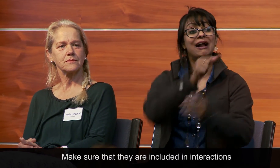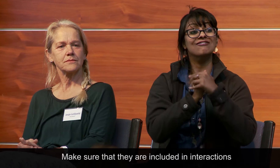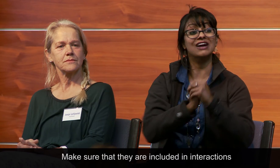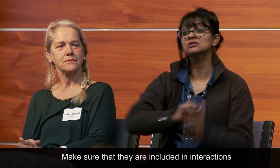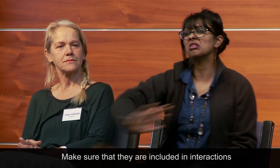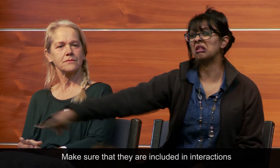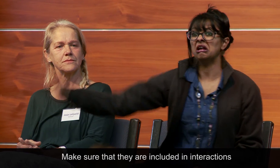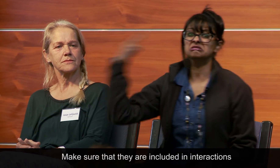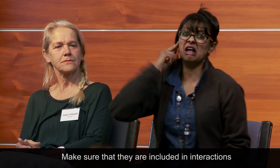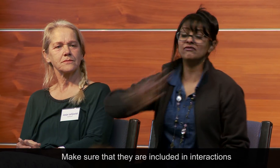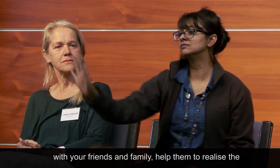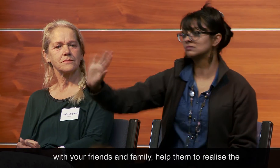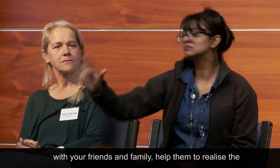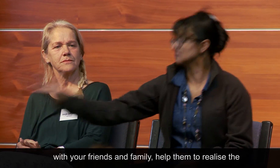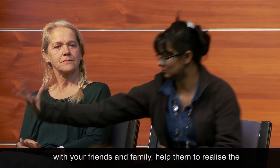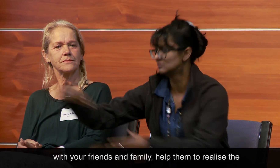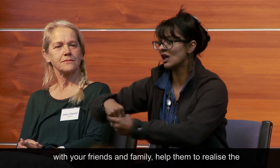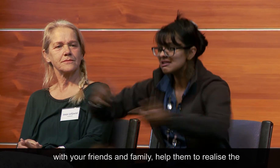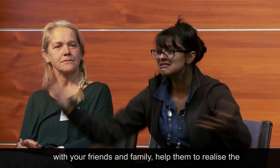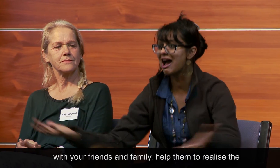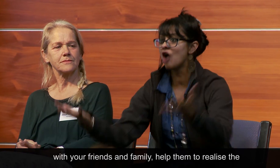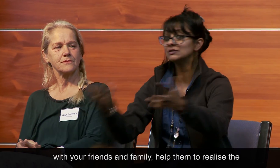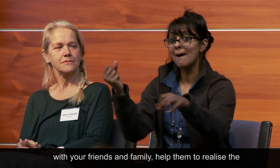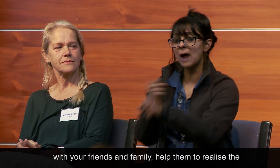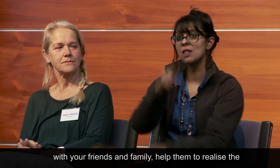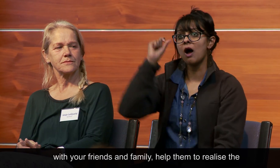they are included in interactions with your friends and family. Help them to realise the